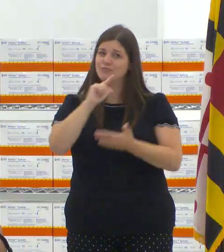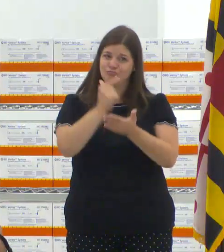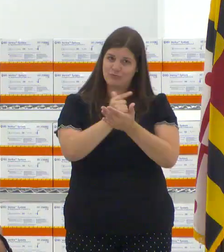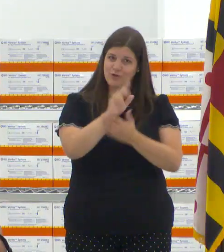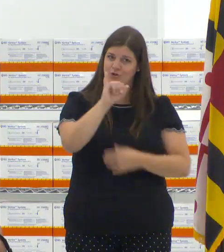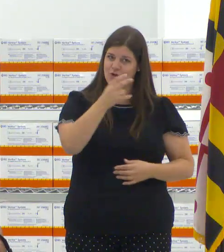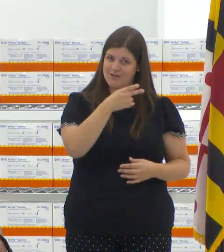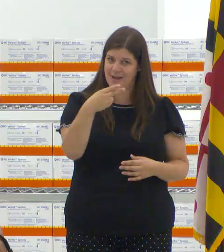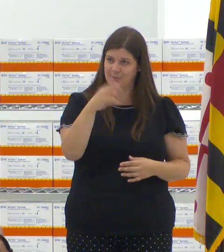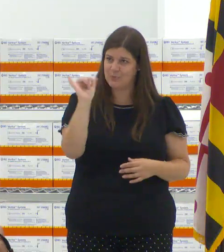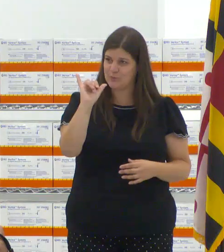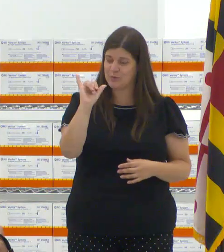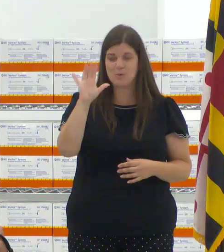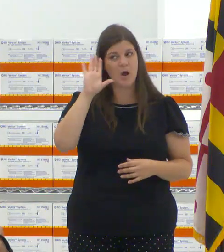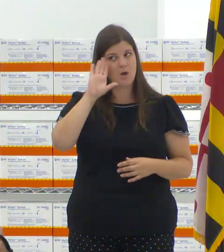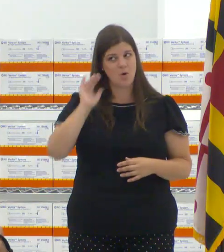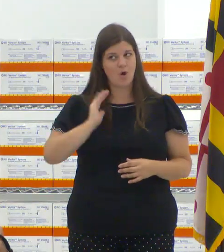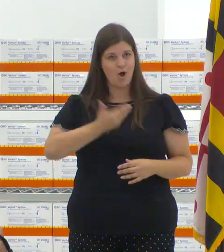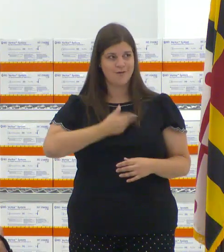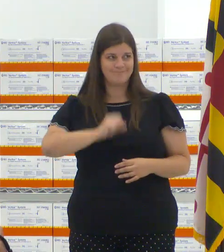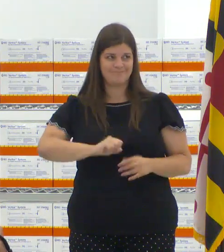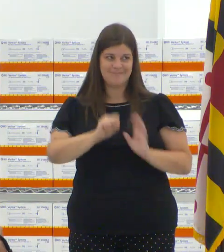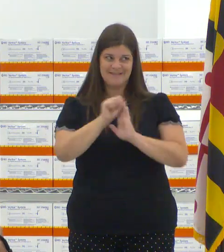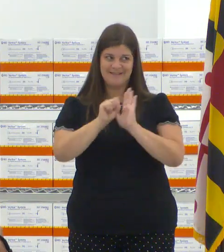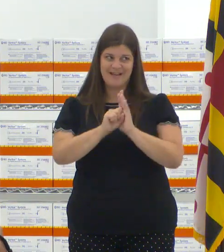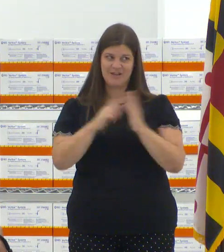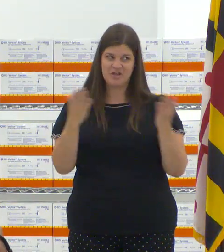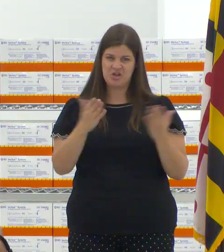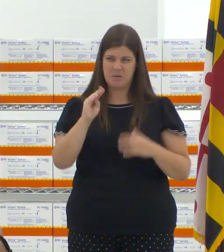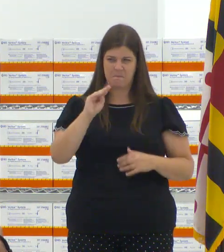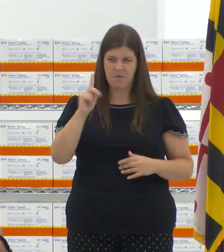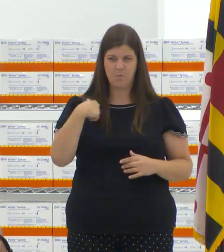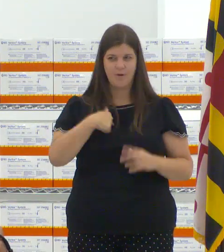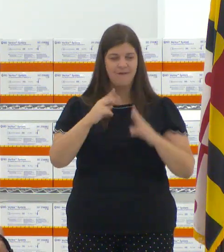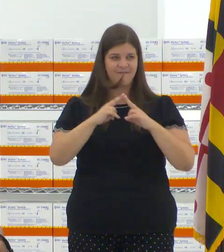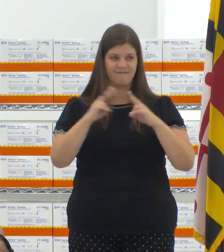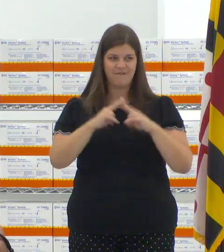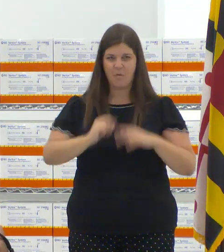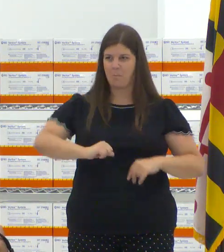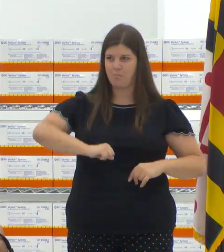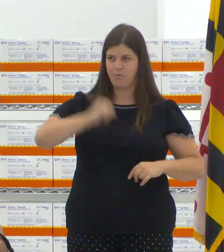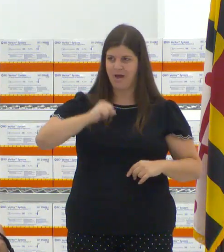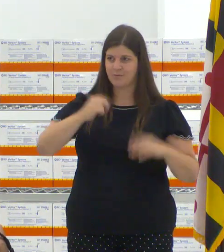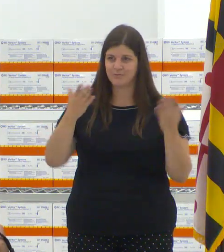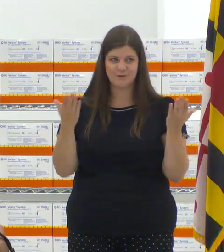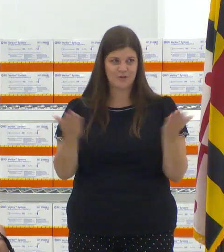Thank you. Thank you very much, Dave. Good morning.